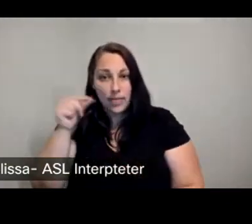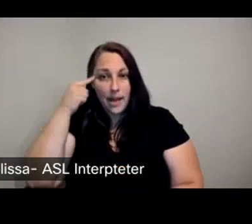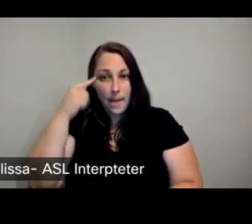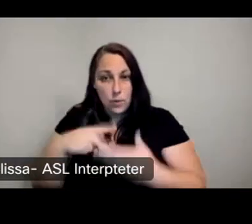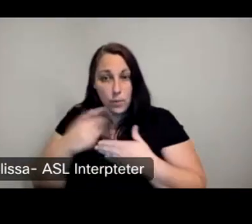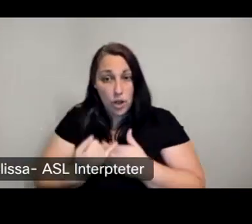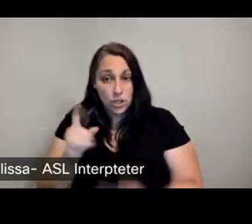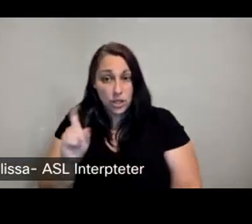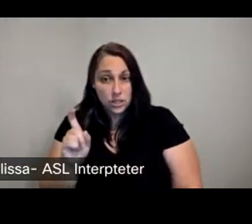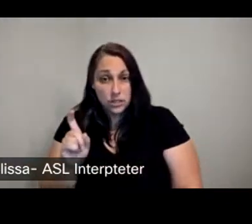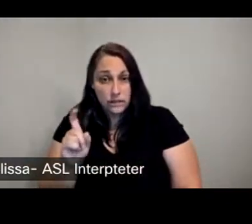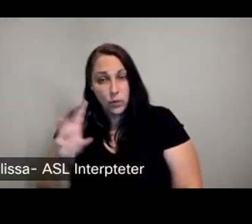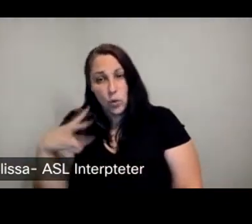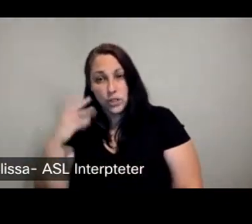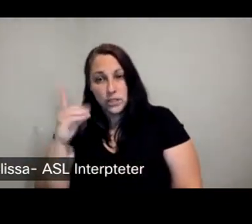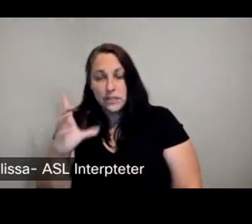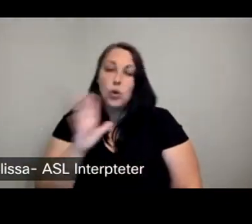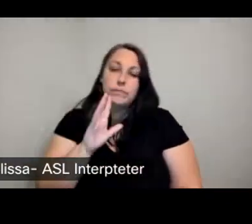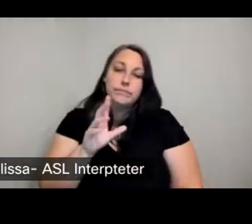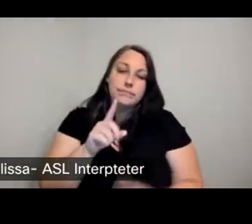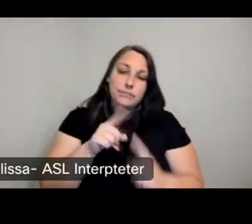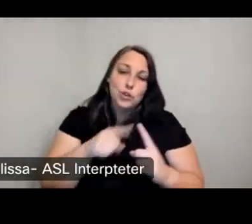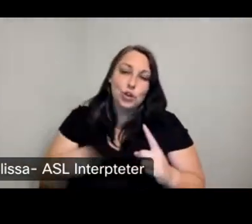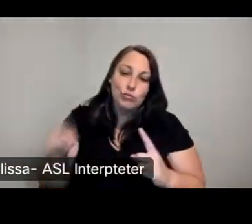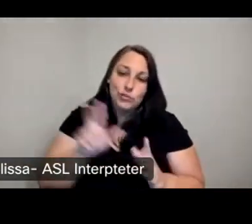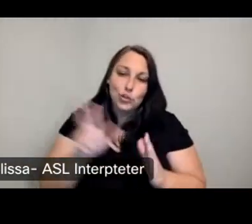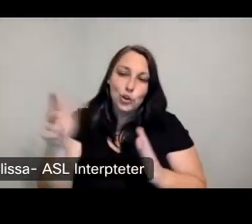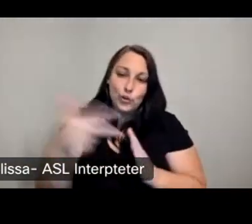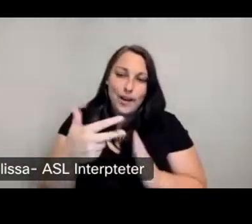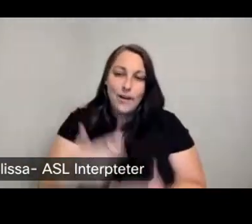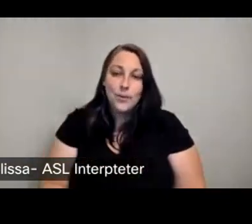um or or turnarounds like what qualification have you made to any